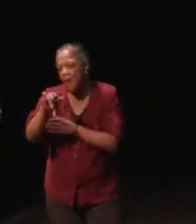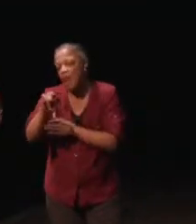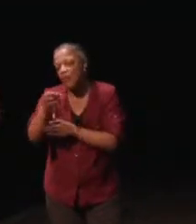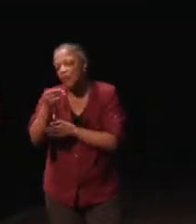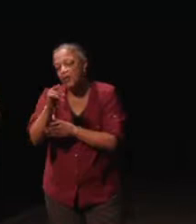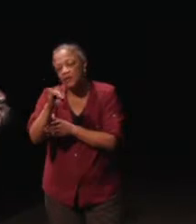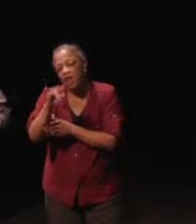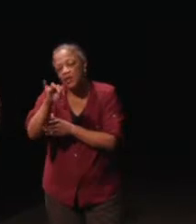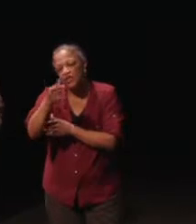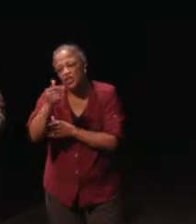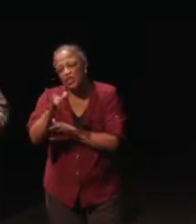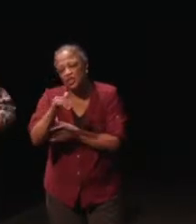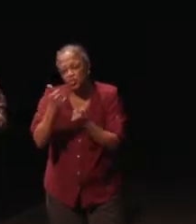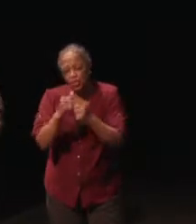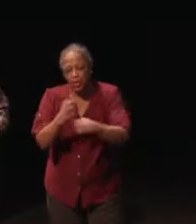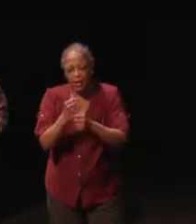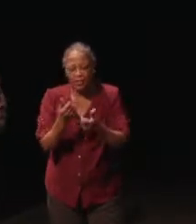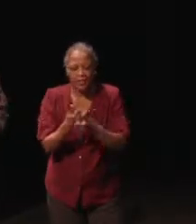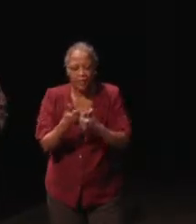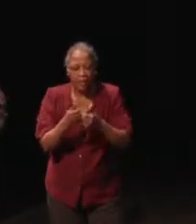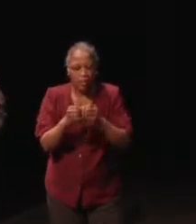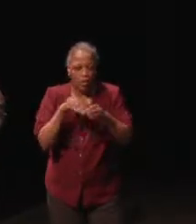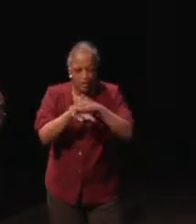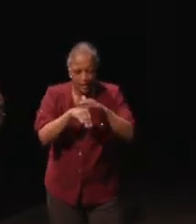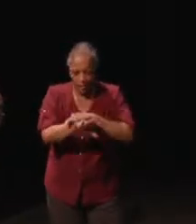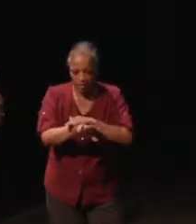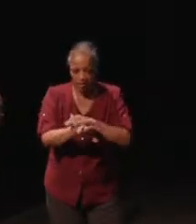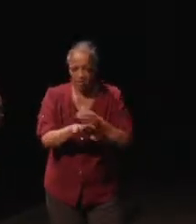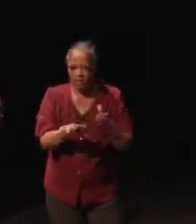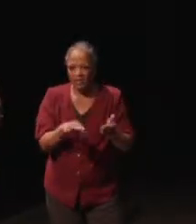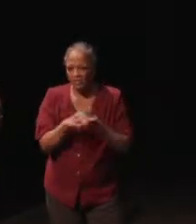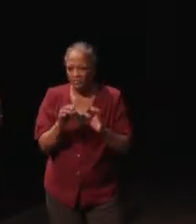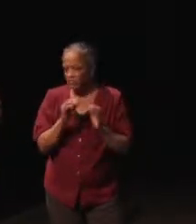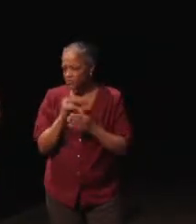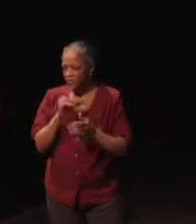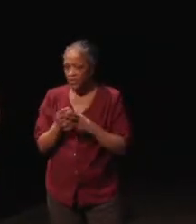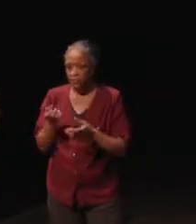trying to make the game more accessible. There wasn't a real understanding of what a process would